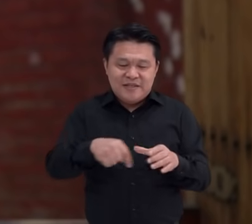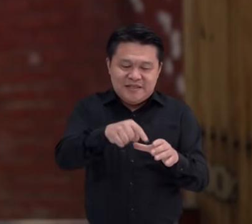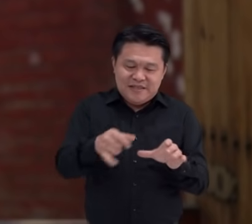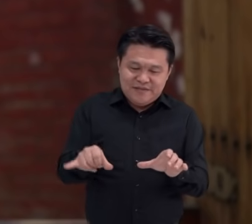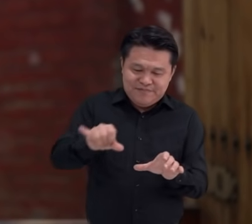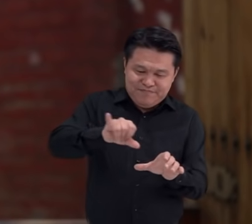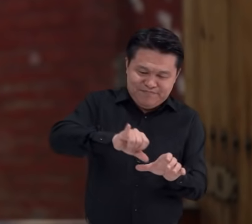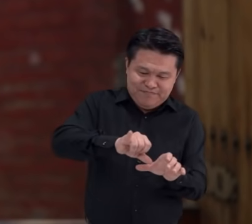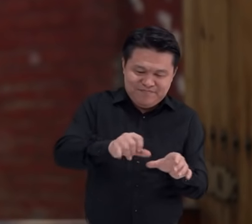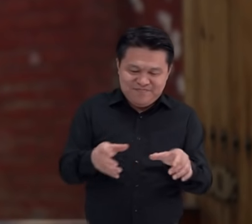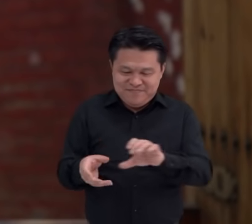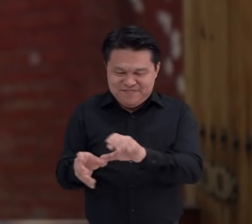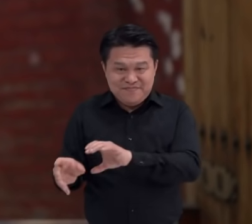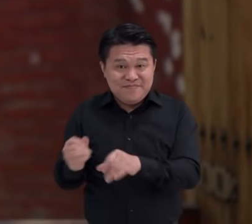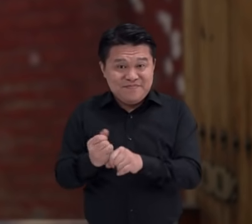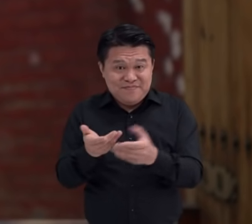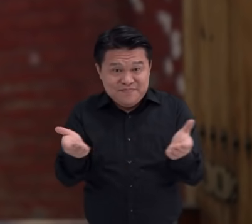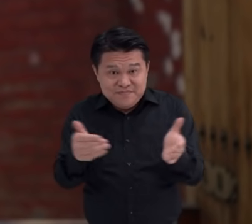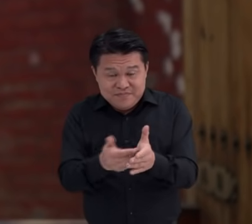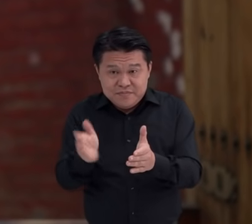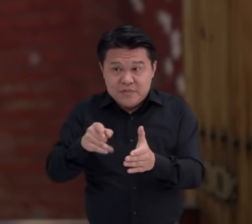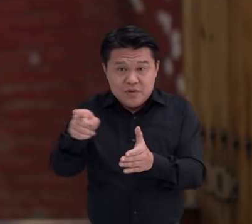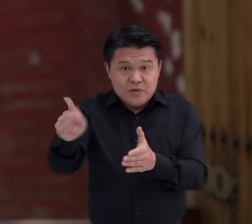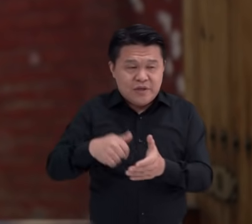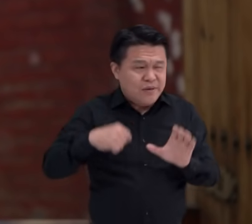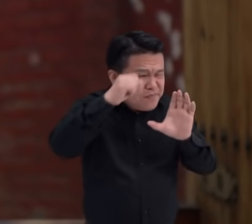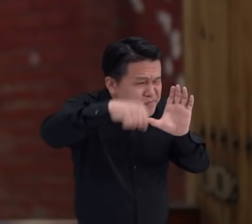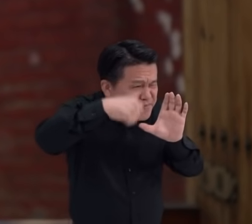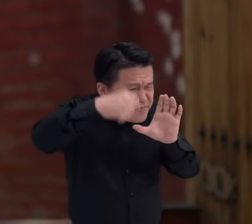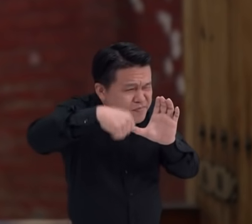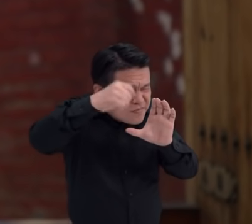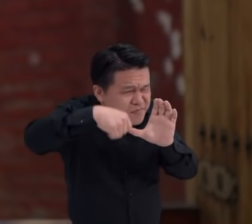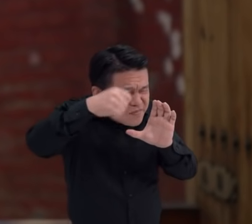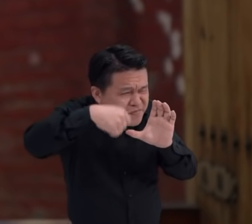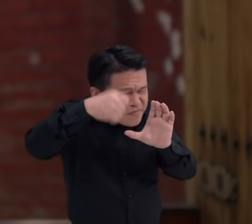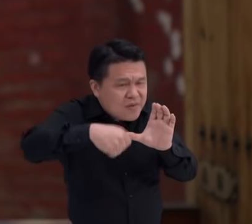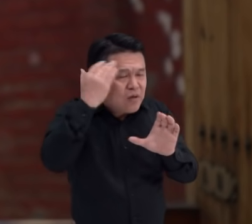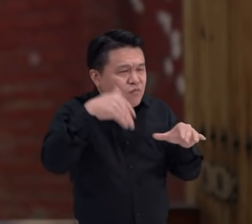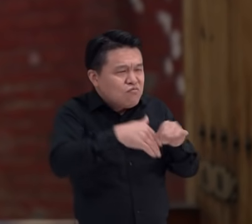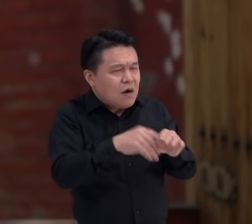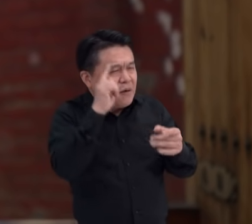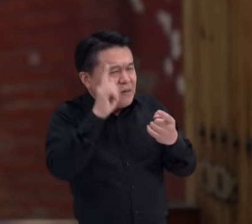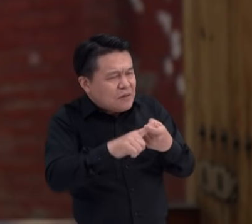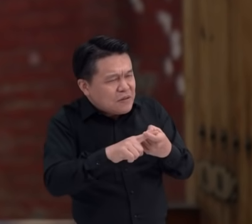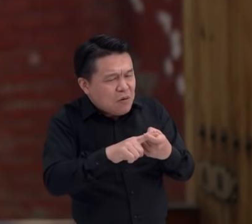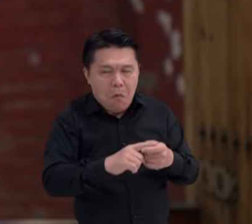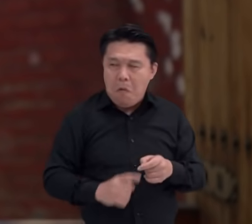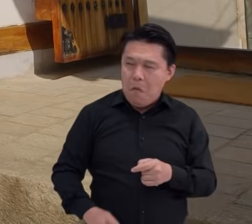They used an old video camera to record everything and showed a genuine interest in Korean culture.